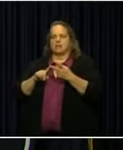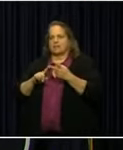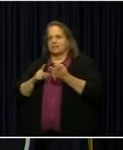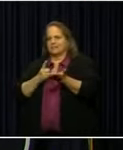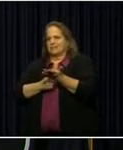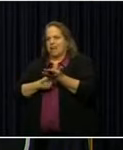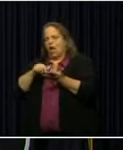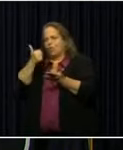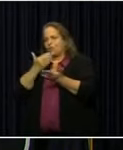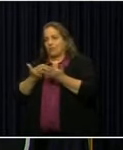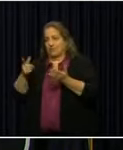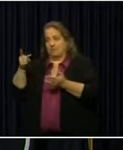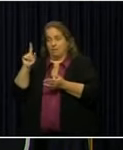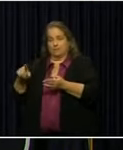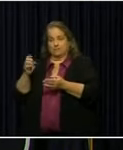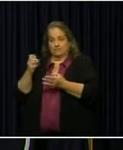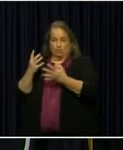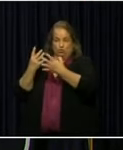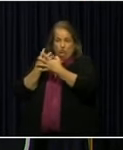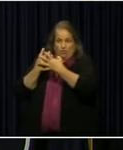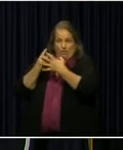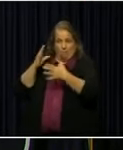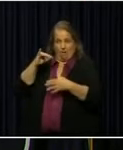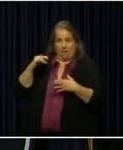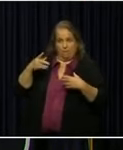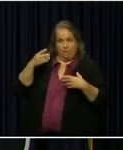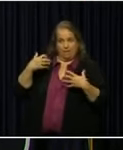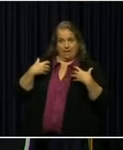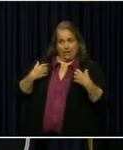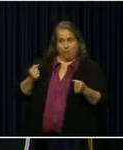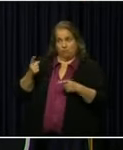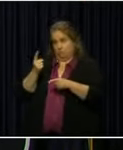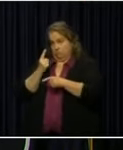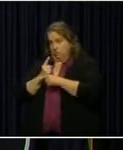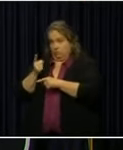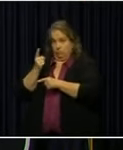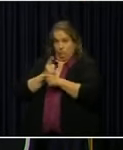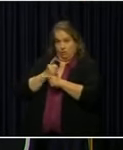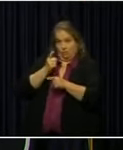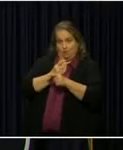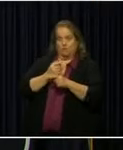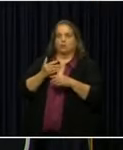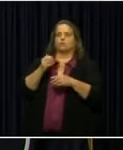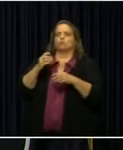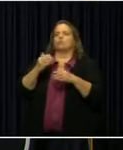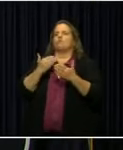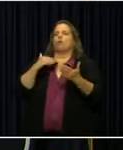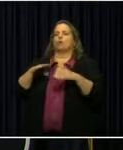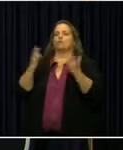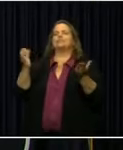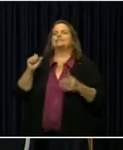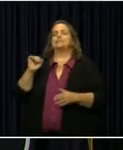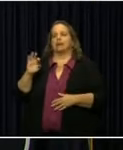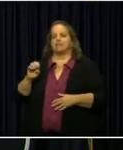THAT CAN SERVE ON TELEWORK, SURVIVE ON TELEWORK, A OUGHT TO CONTINUE DOING IT.